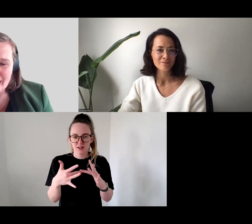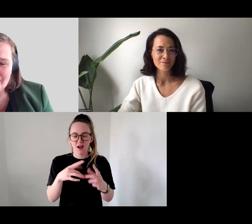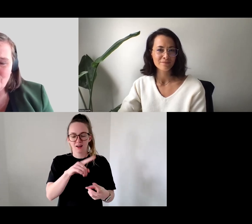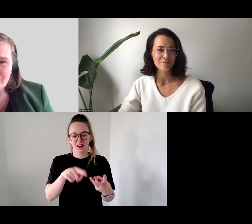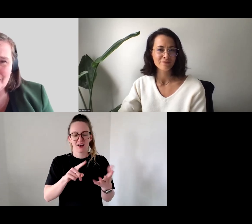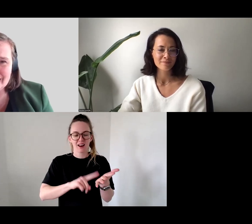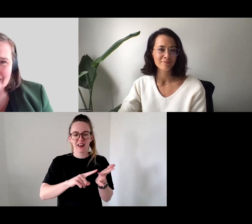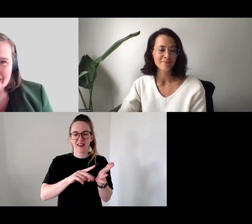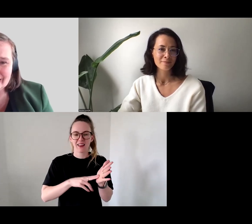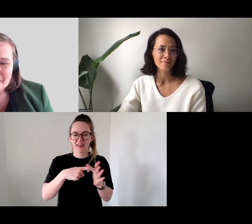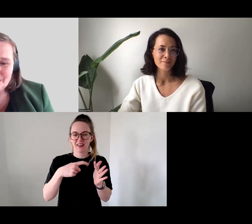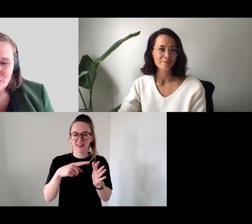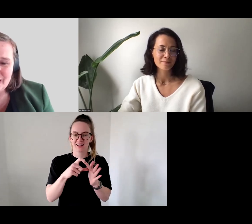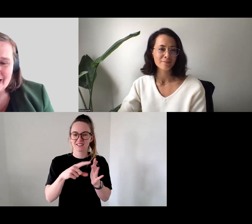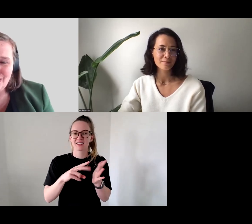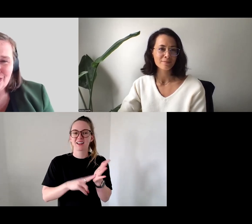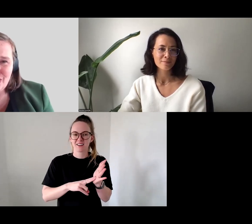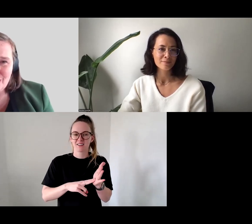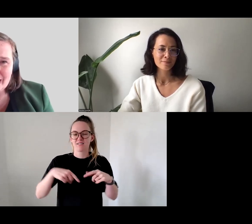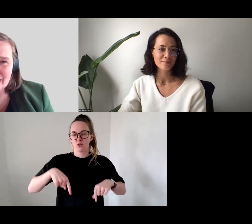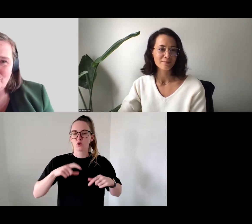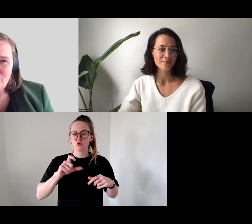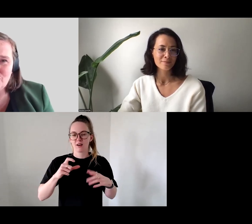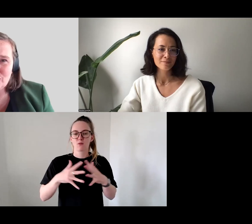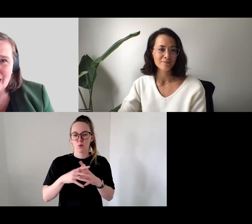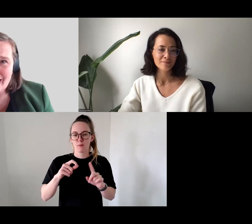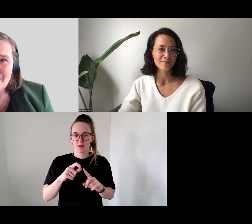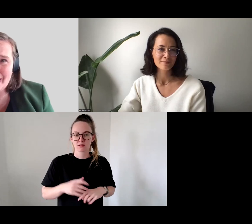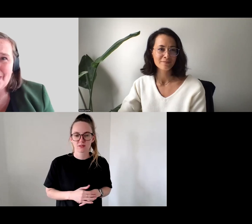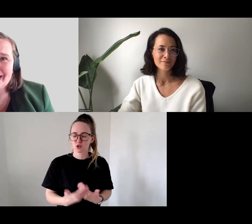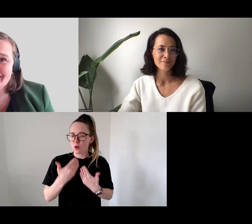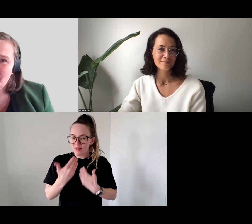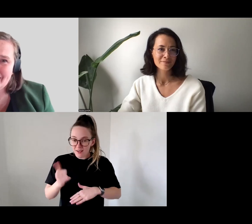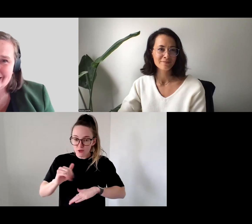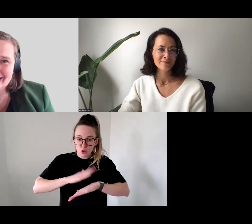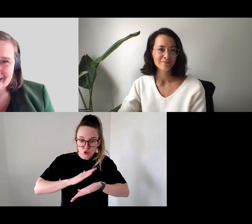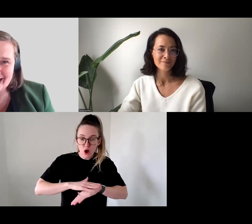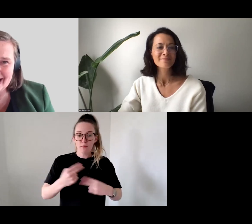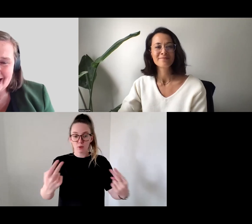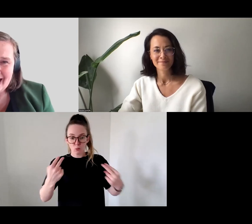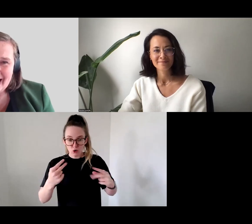Creative Workplaces. Thank you so much for your time and participation today and